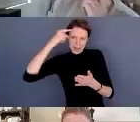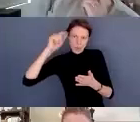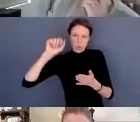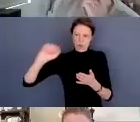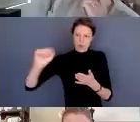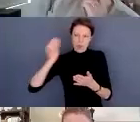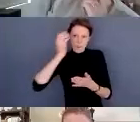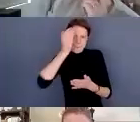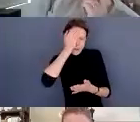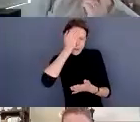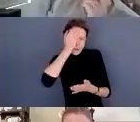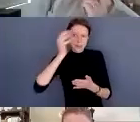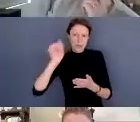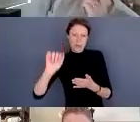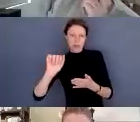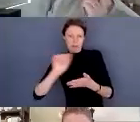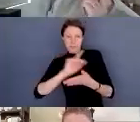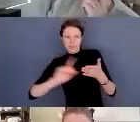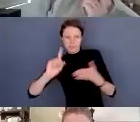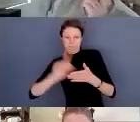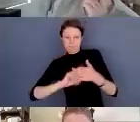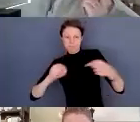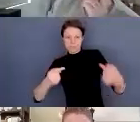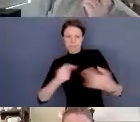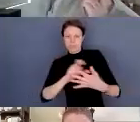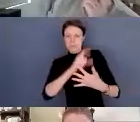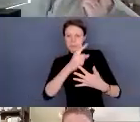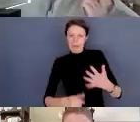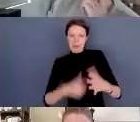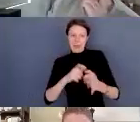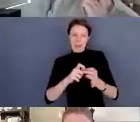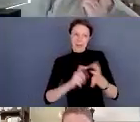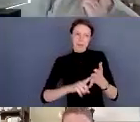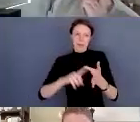The ableism they may bring to a conversation or an engagement. So I'll sort of be playing